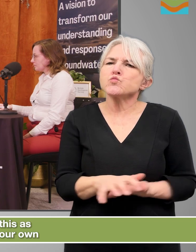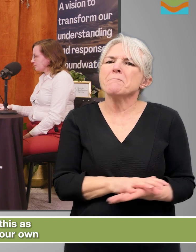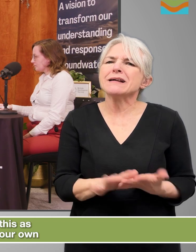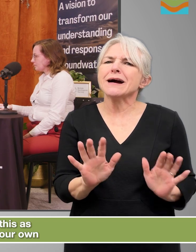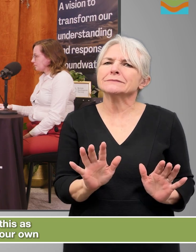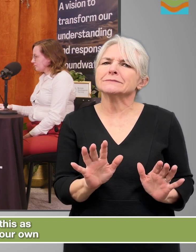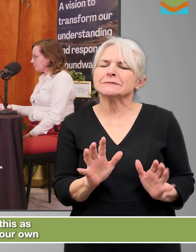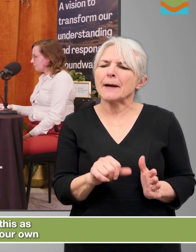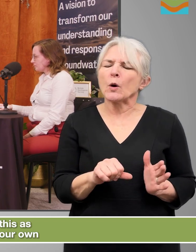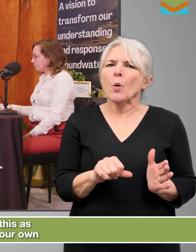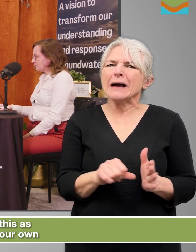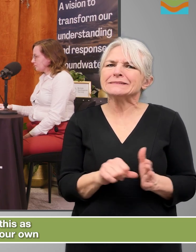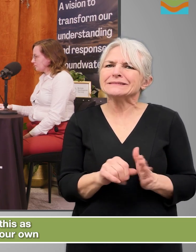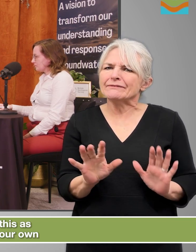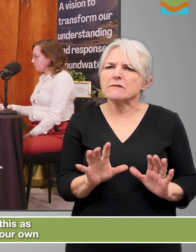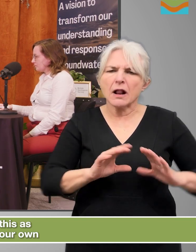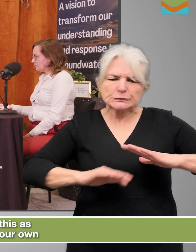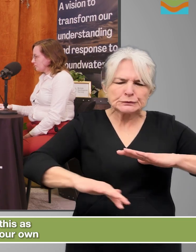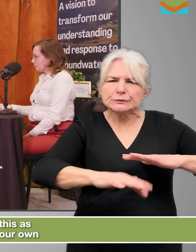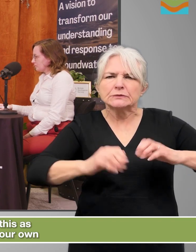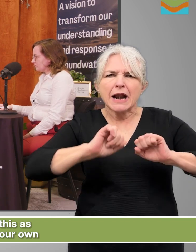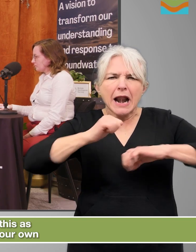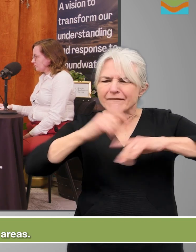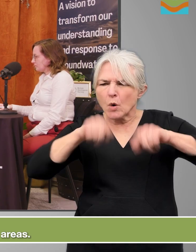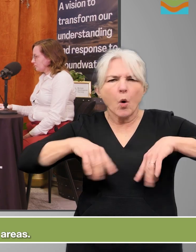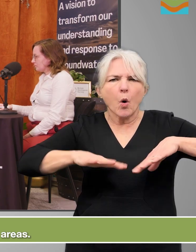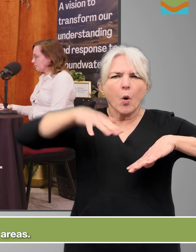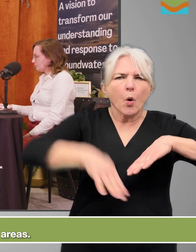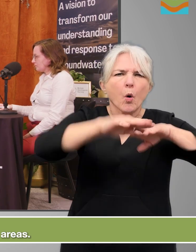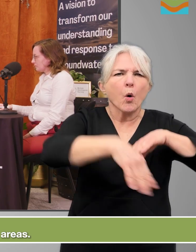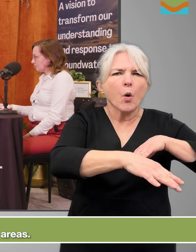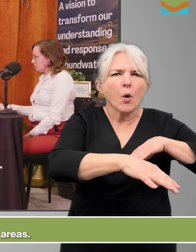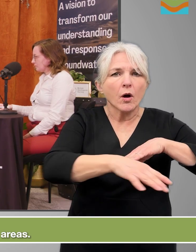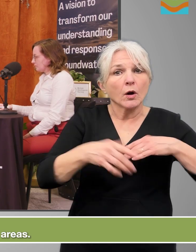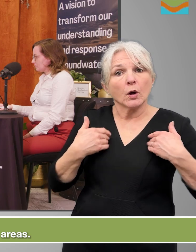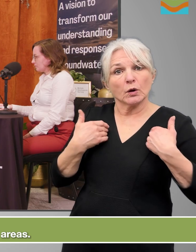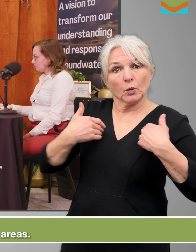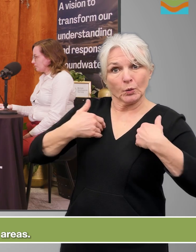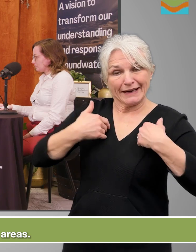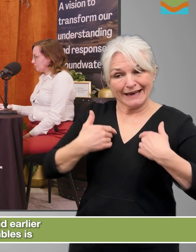So we're really rushed to use this as a flagship so that we can build our own portfolio of work in the urban areas.